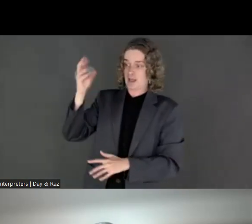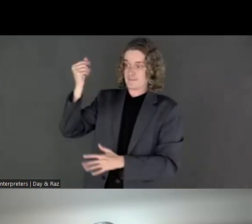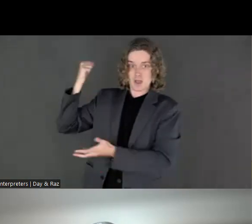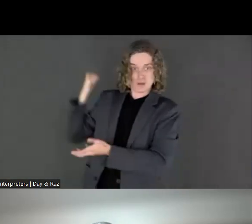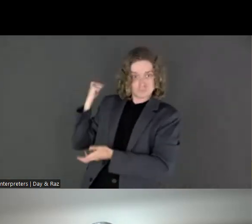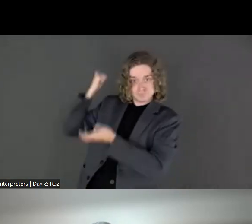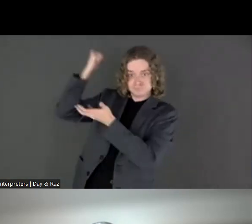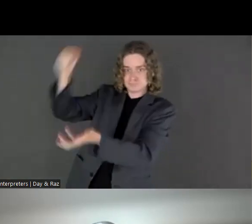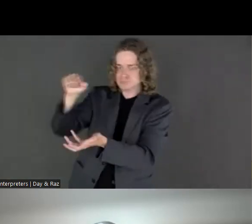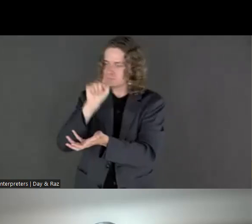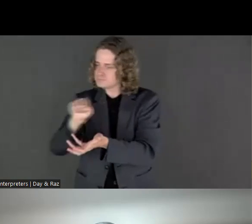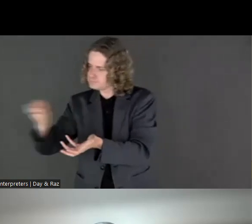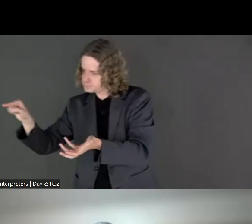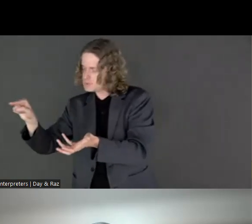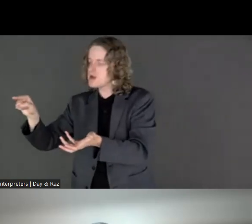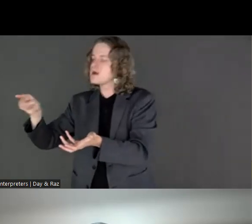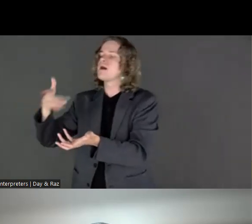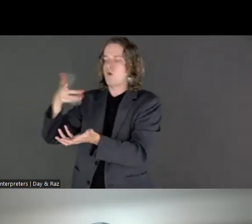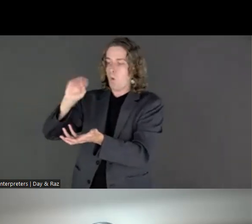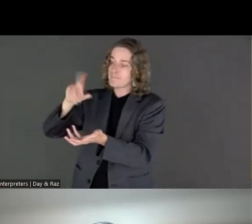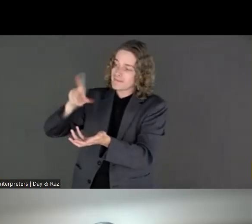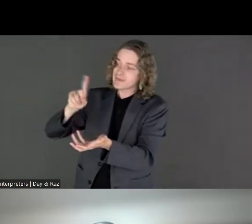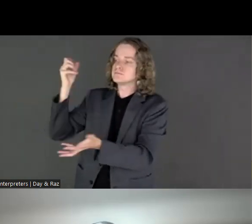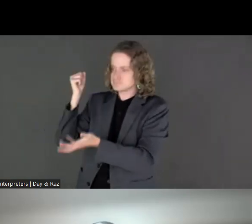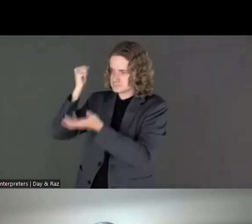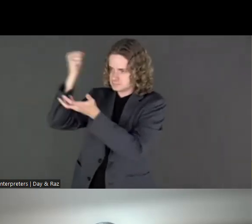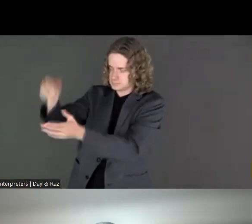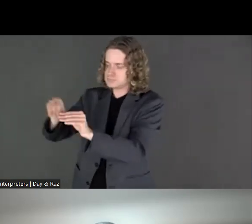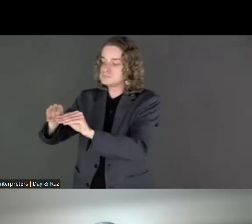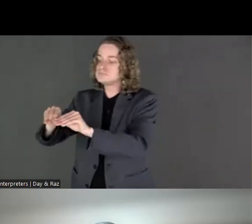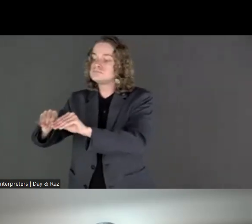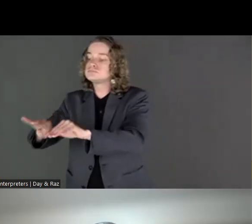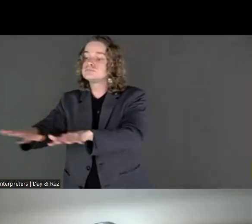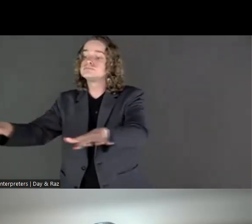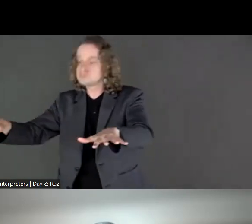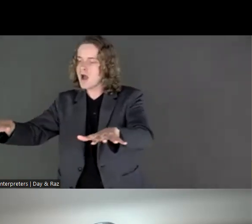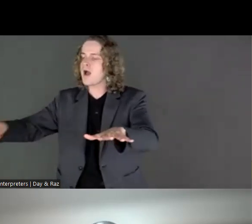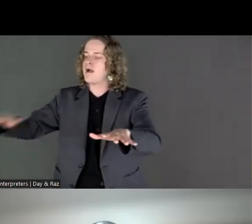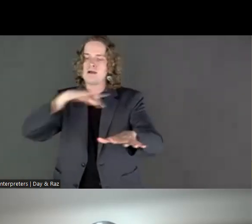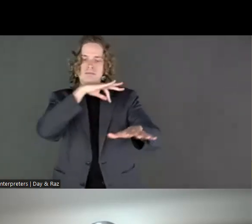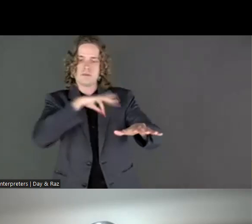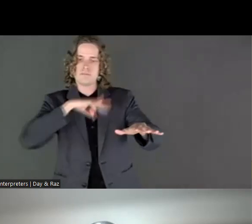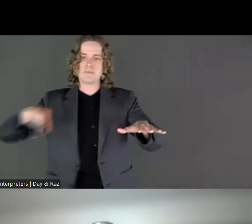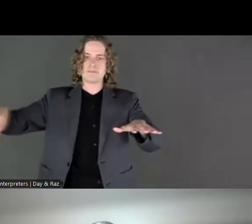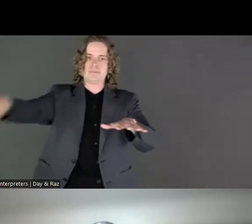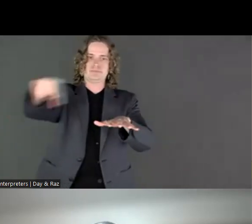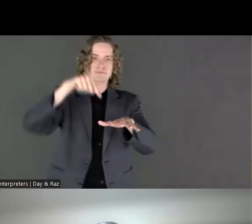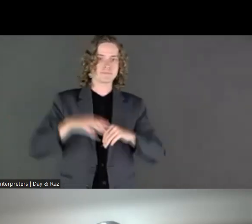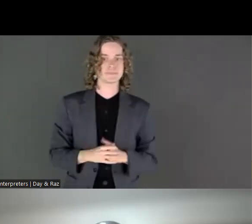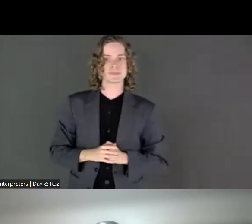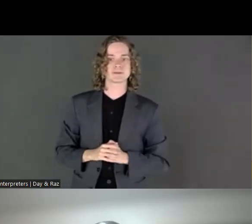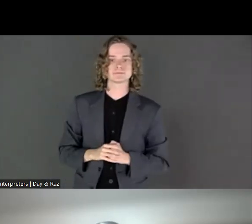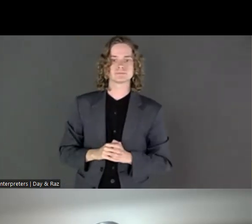very strong commitments through the IOC and other global initiatives or frameworks. And what we need